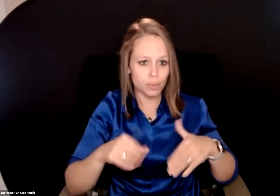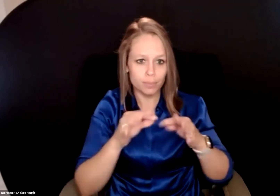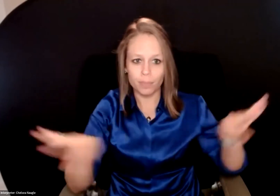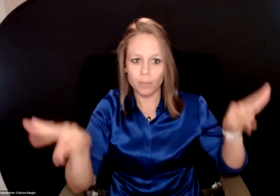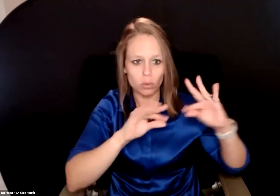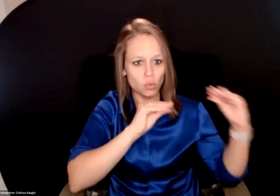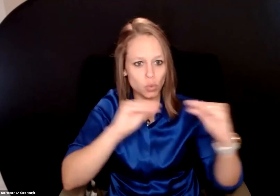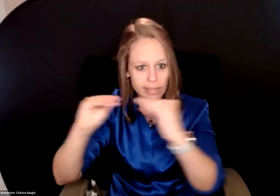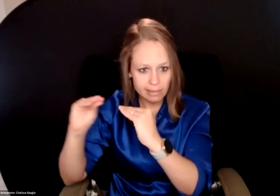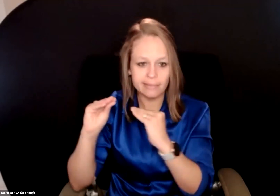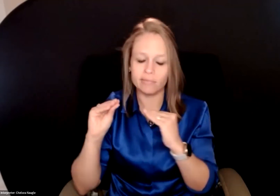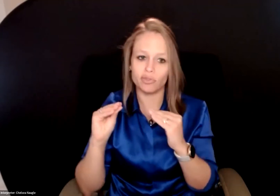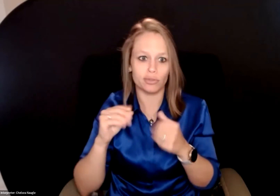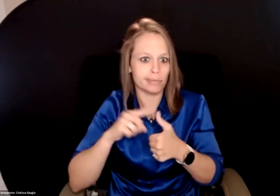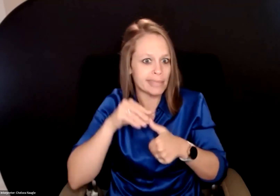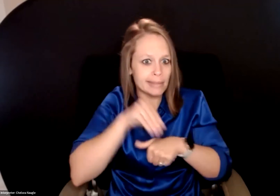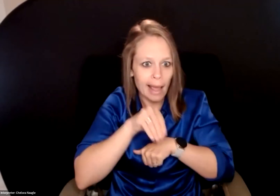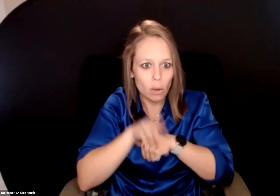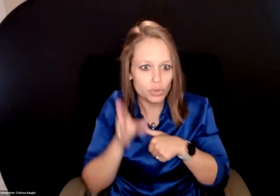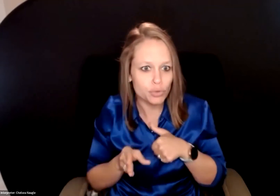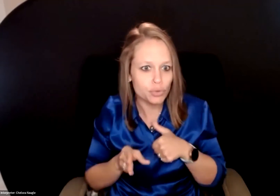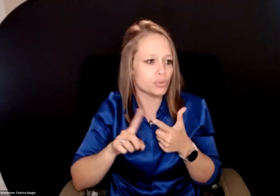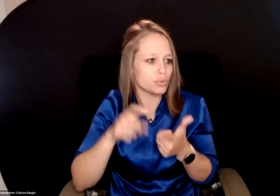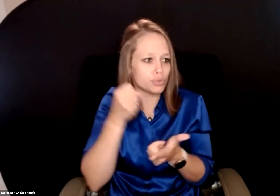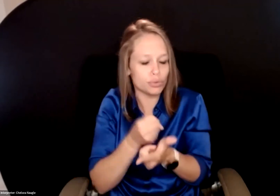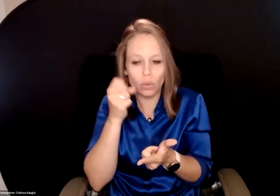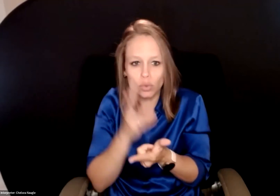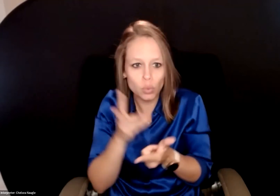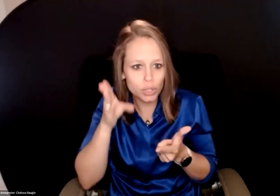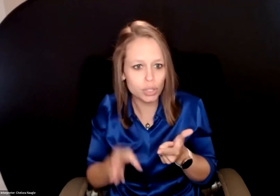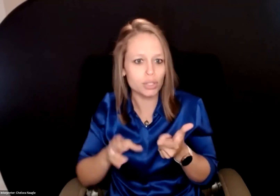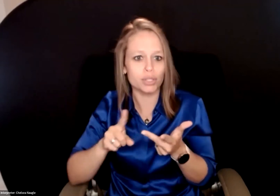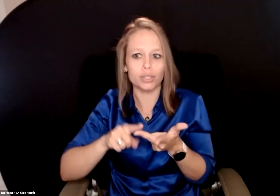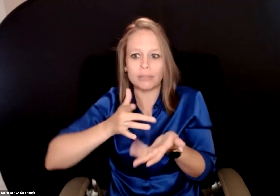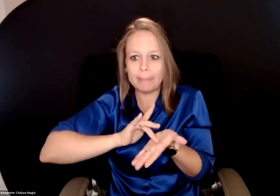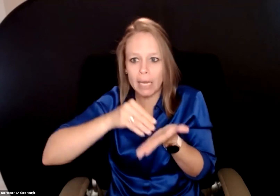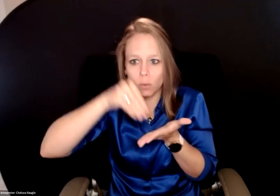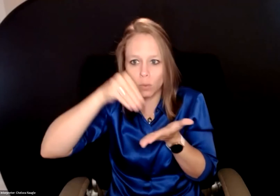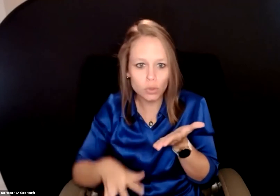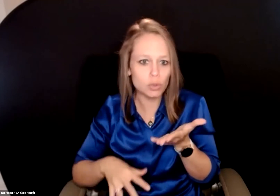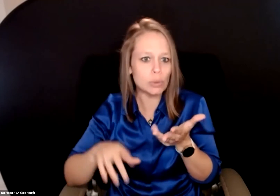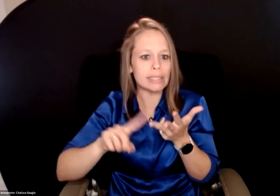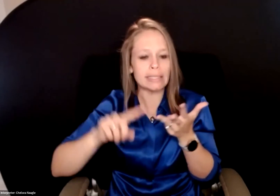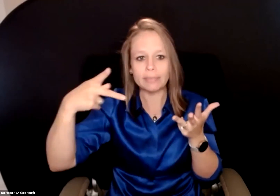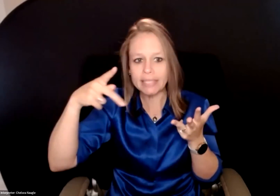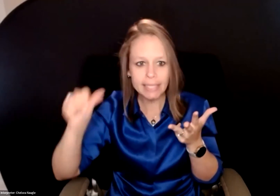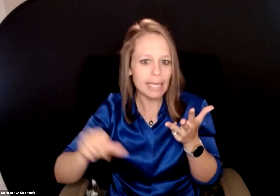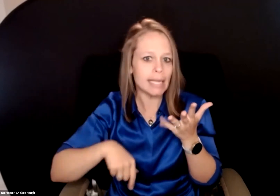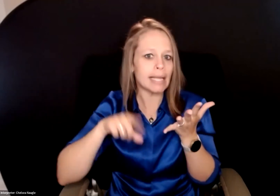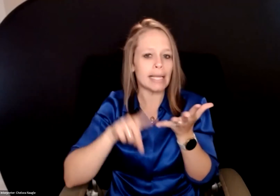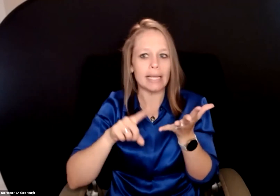our counselors, our social workers, our medical students and PAs and nurse practitioner and nurses.